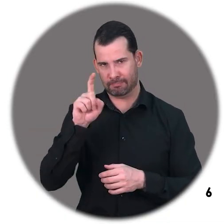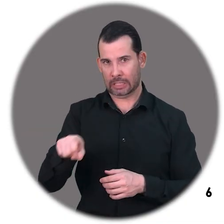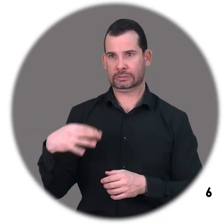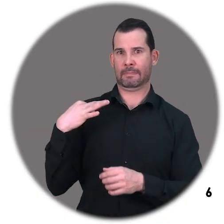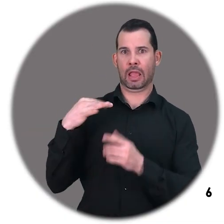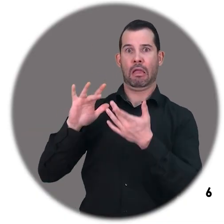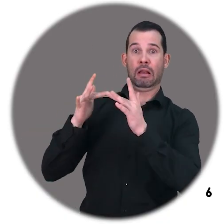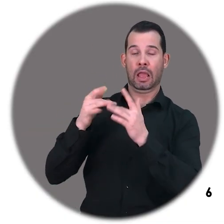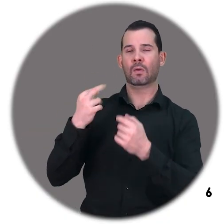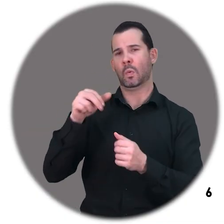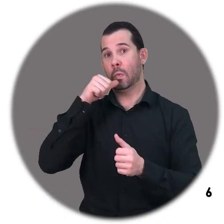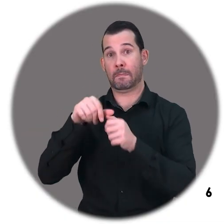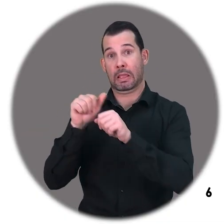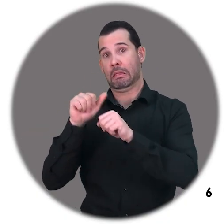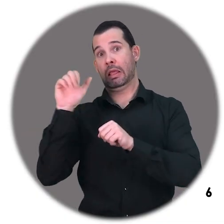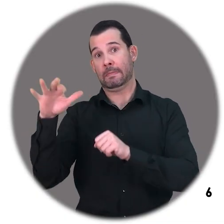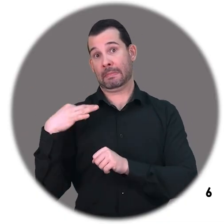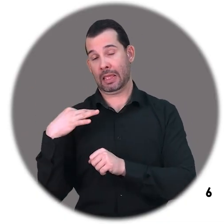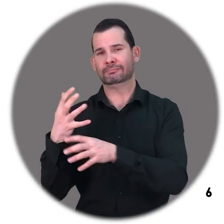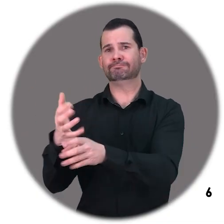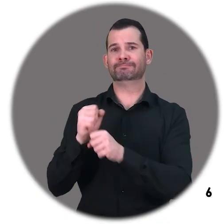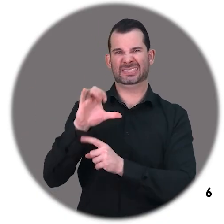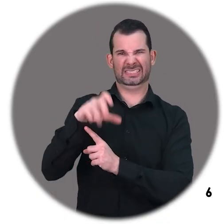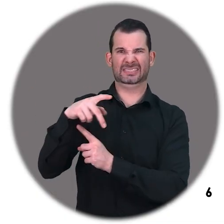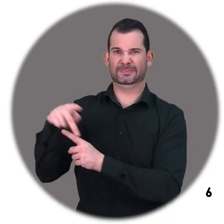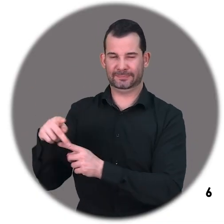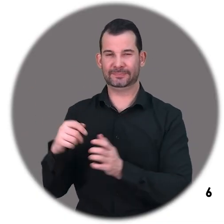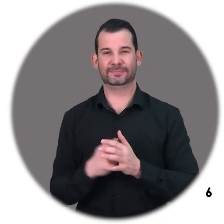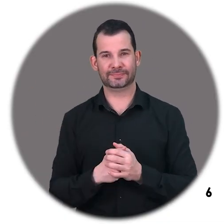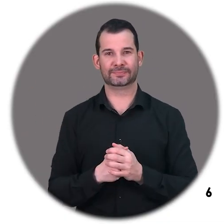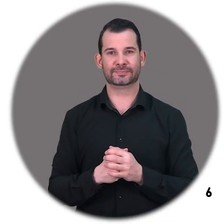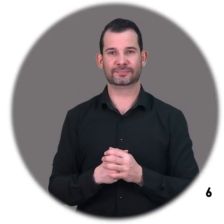You must apply online or by mail to receive the CPP.